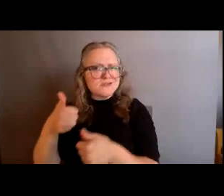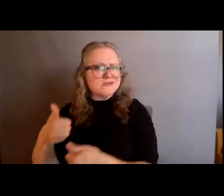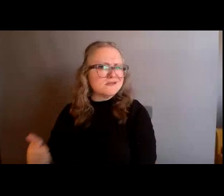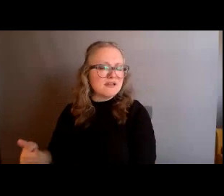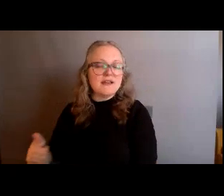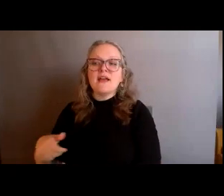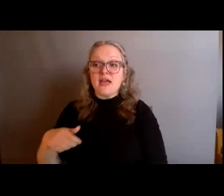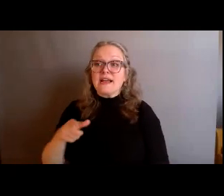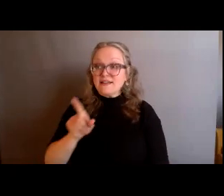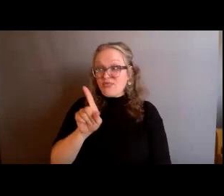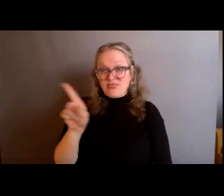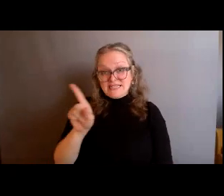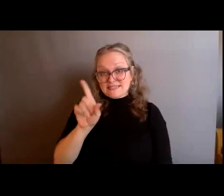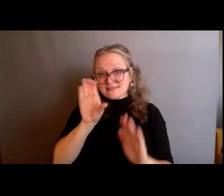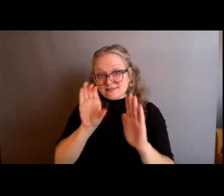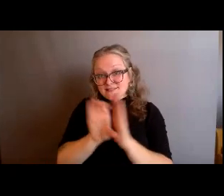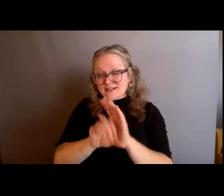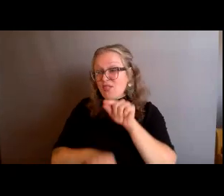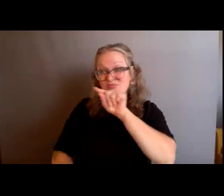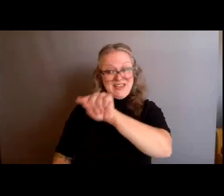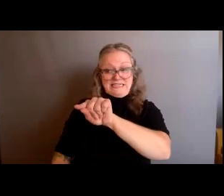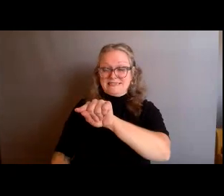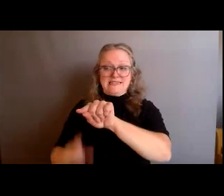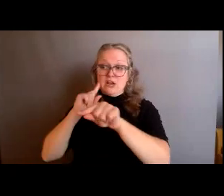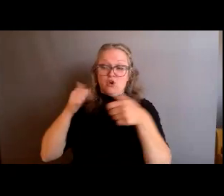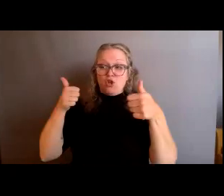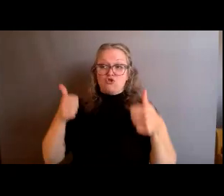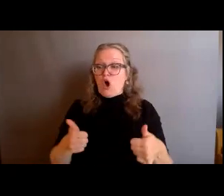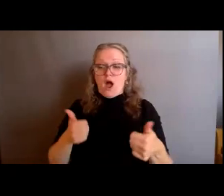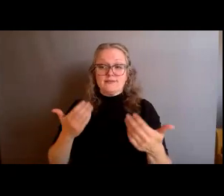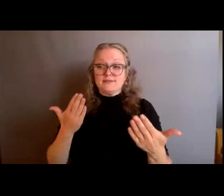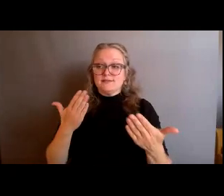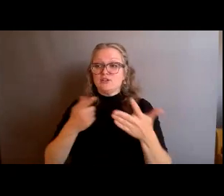Even this this hearing loss here could be like start here and drop way down to